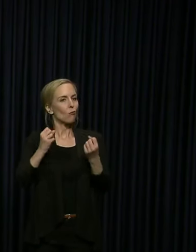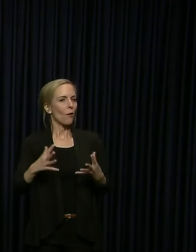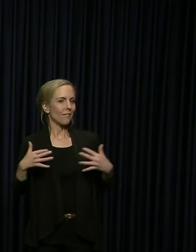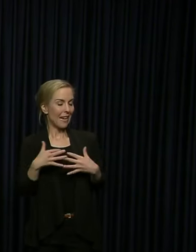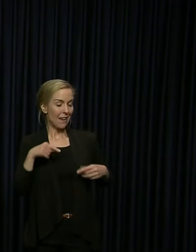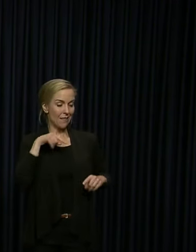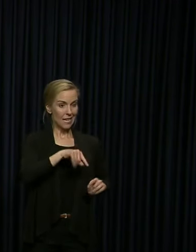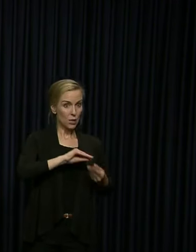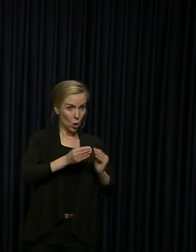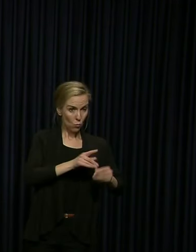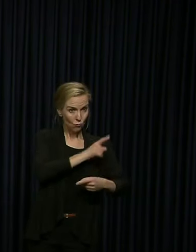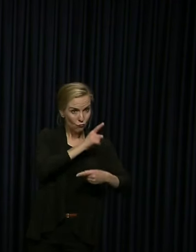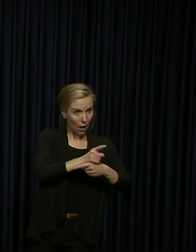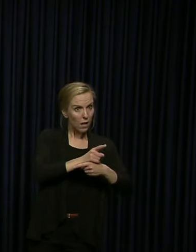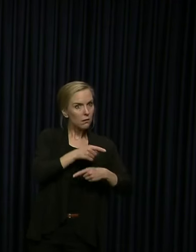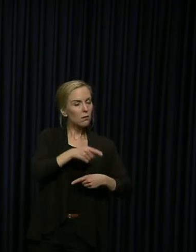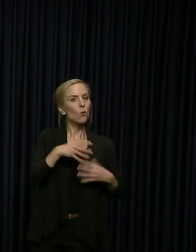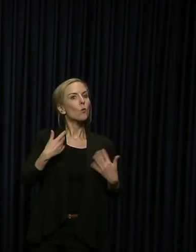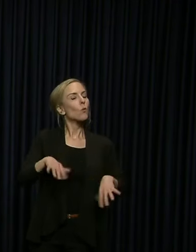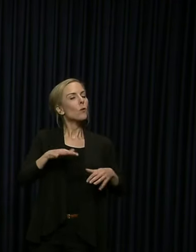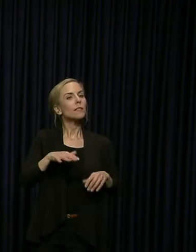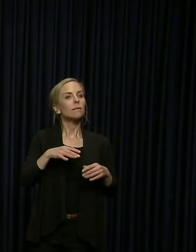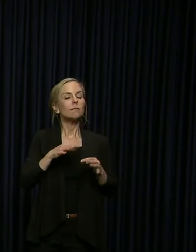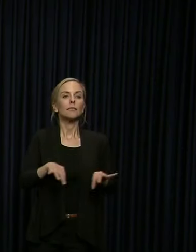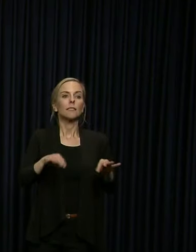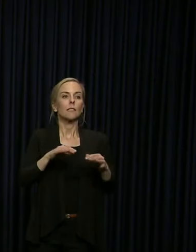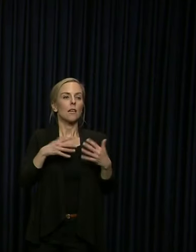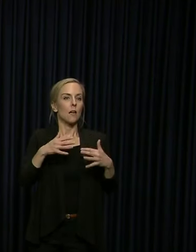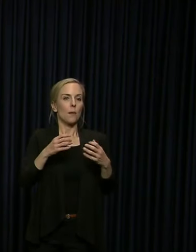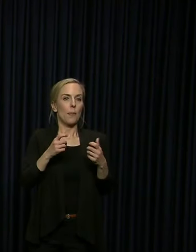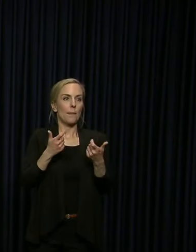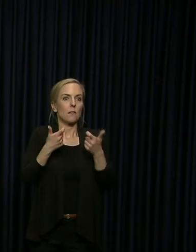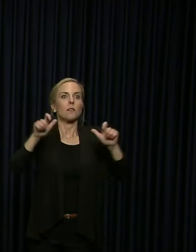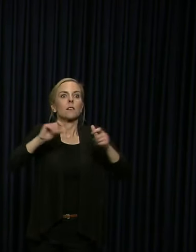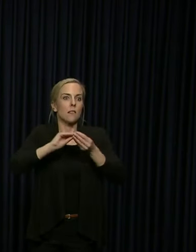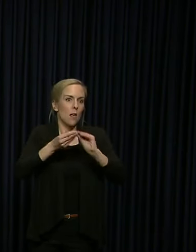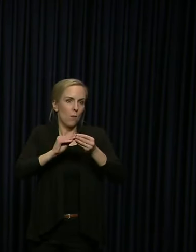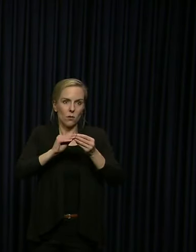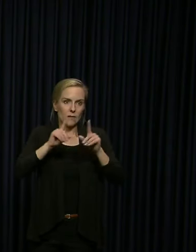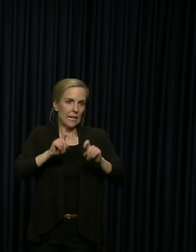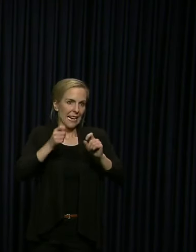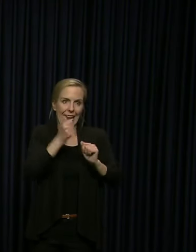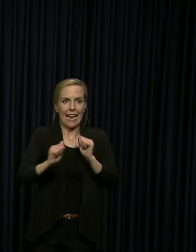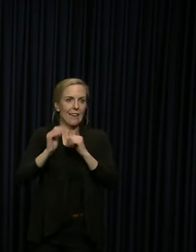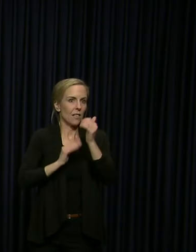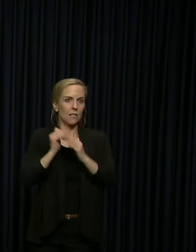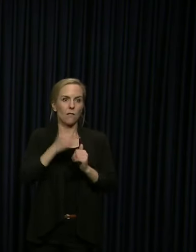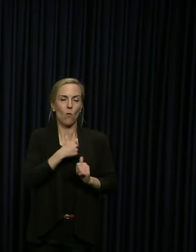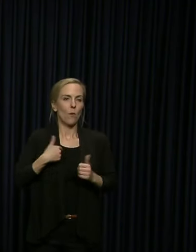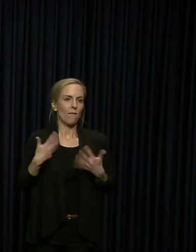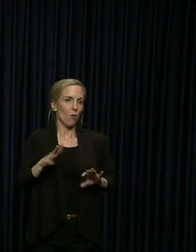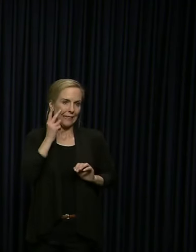LATTES IS AMIDST THE AGGRESSIVE CONTAGIOUS CORONAVIRUS WITH OVER 40 STAGING A SICK-OUT TO BE